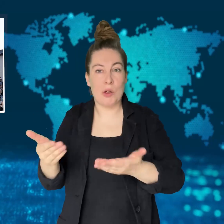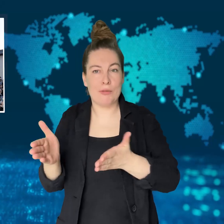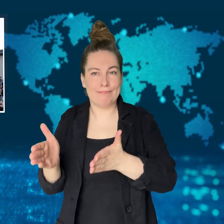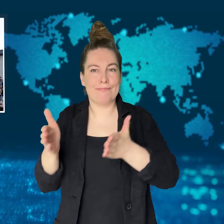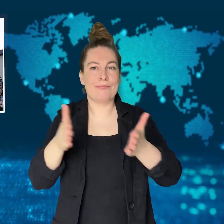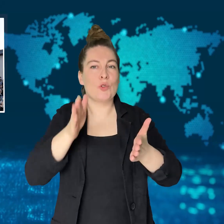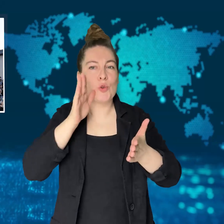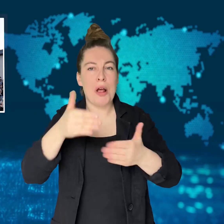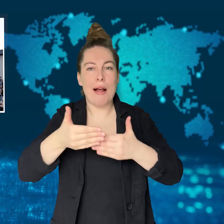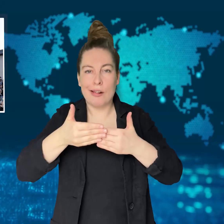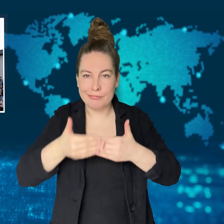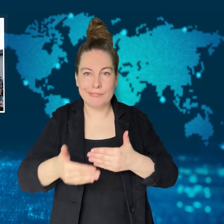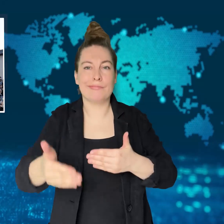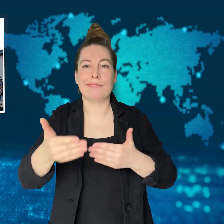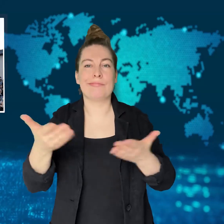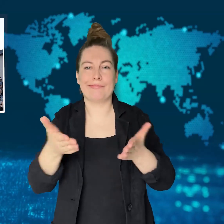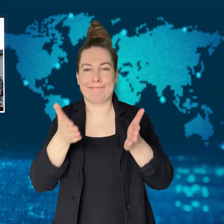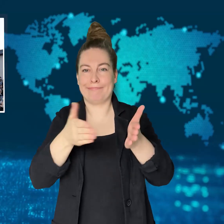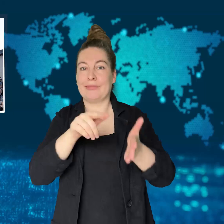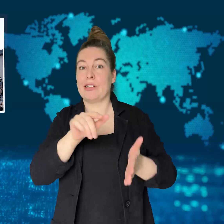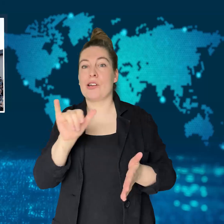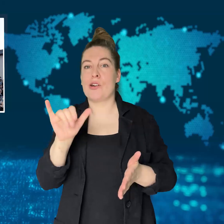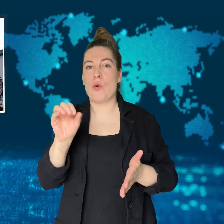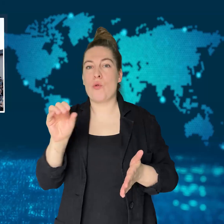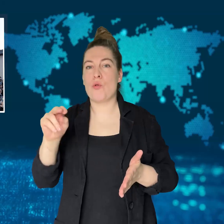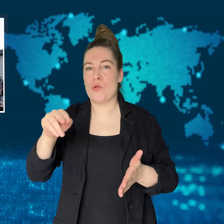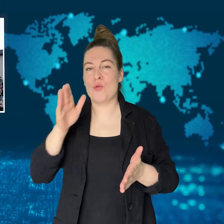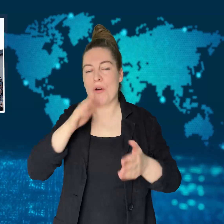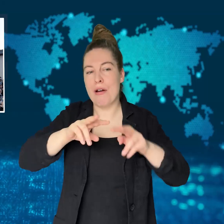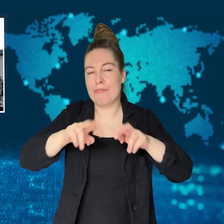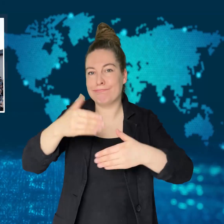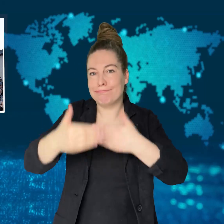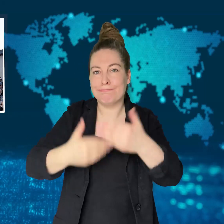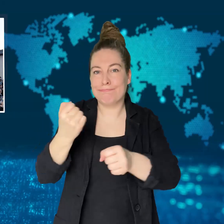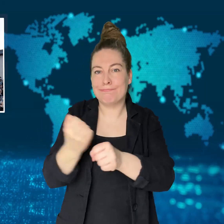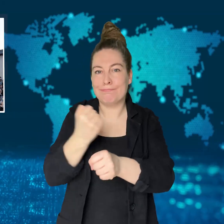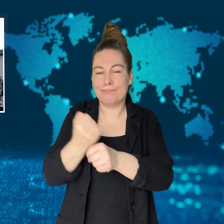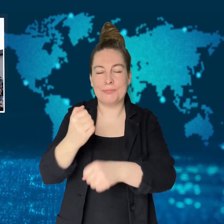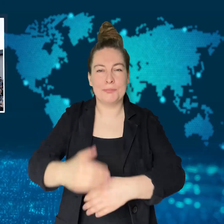The Constitutional Court will later rule on Yoon's case as well.